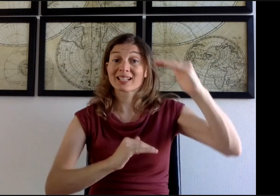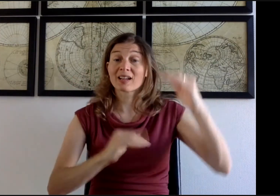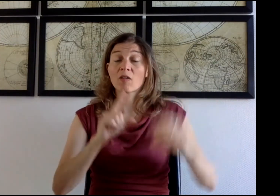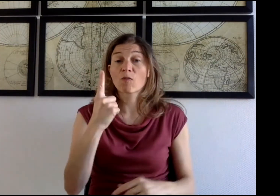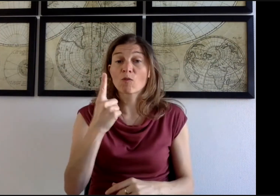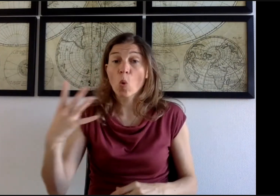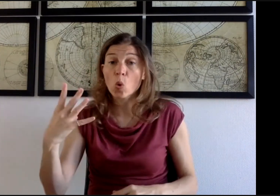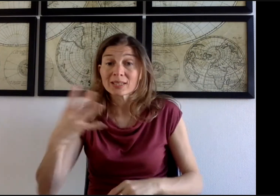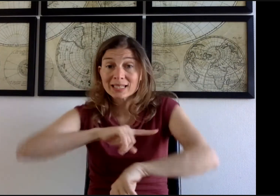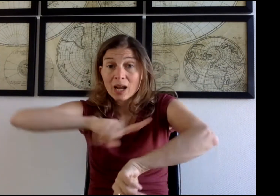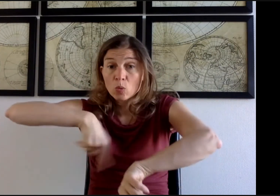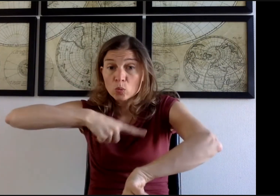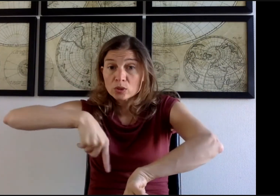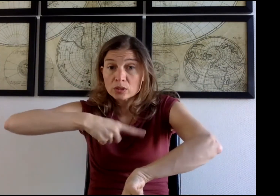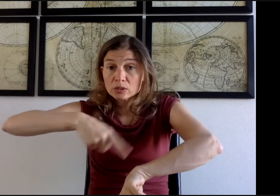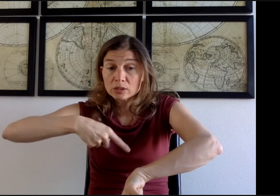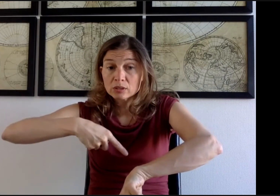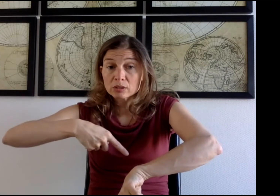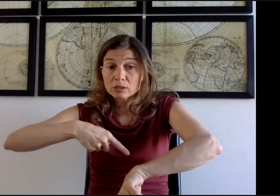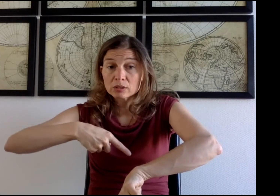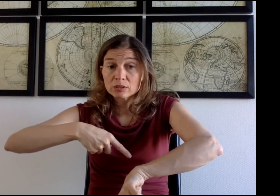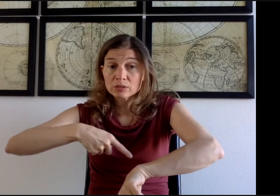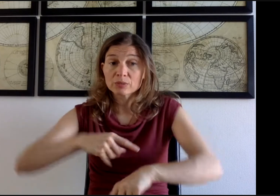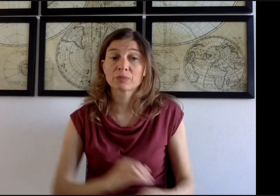The second part is the enlargement of the red zone.